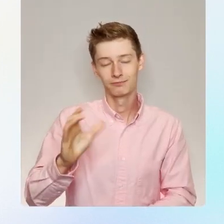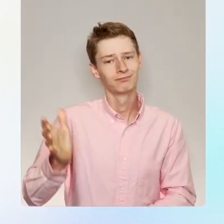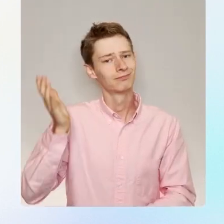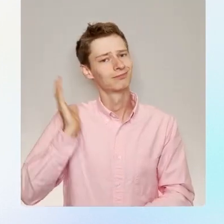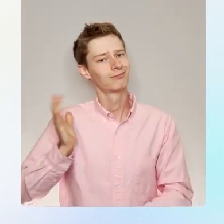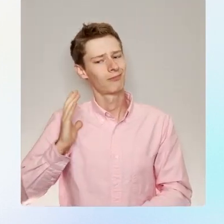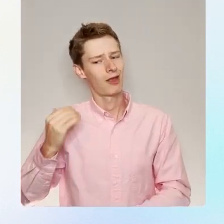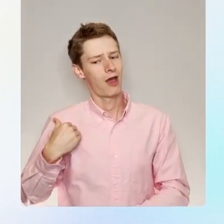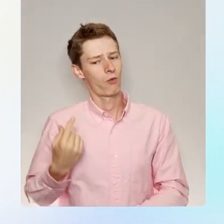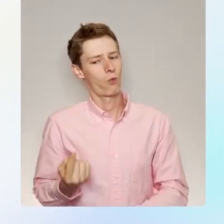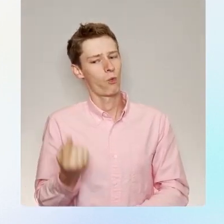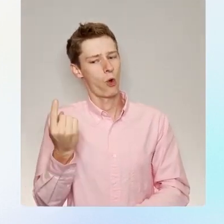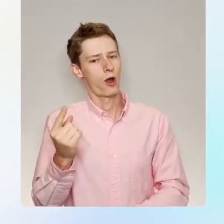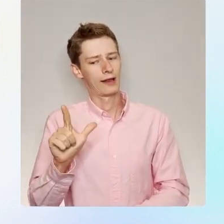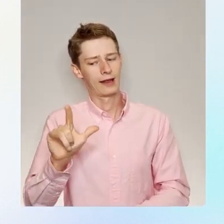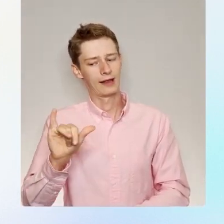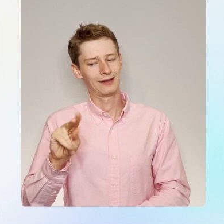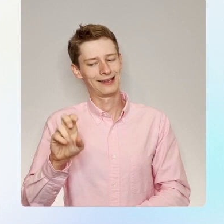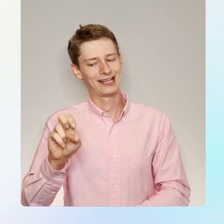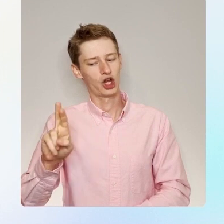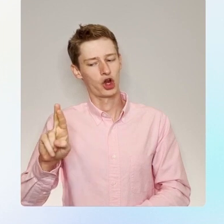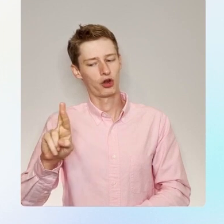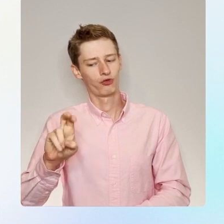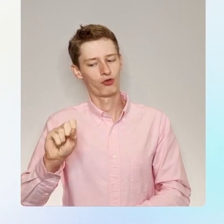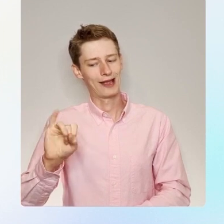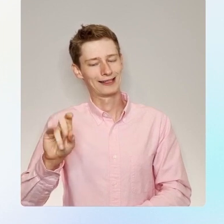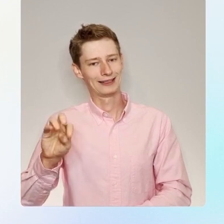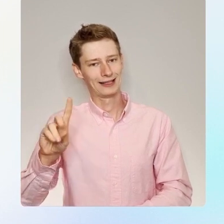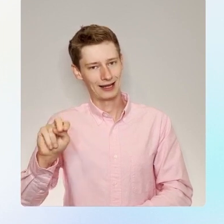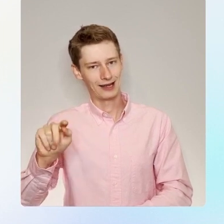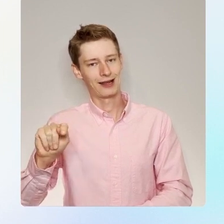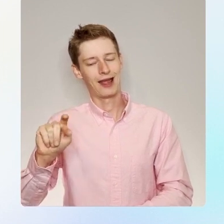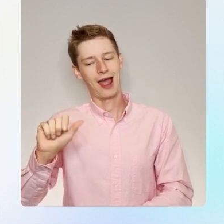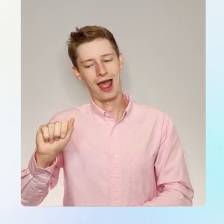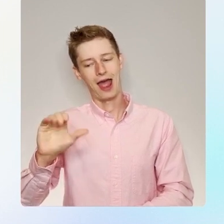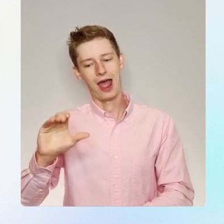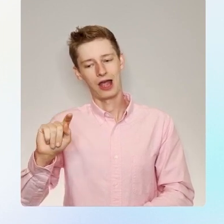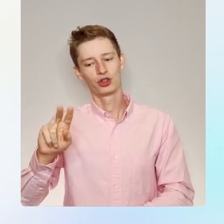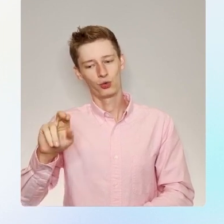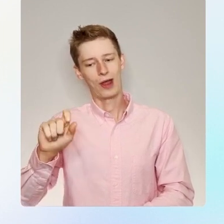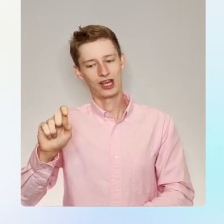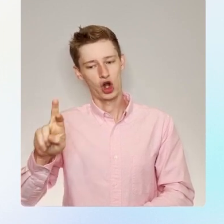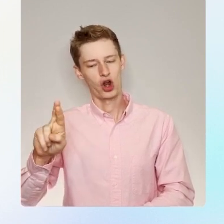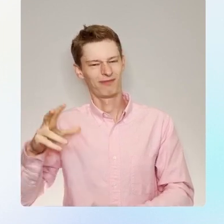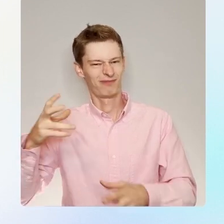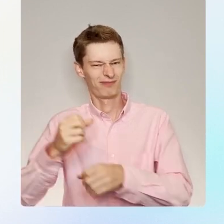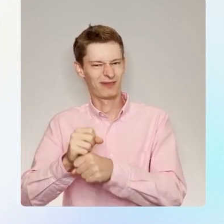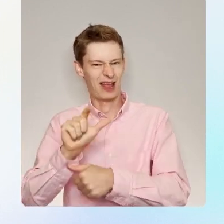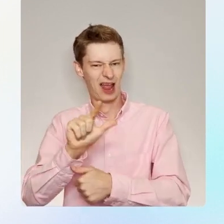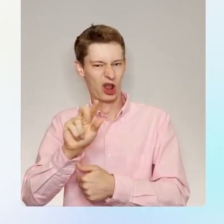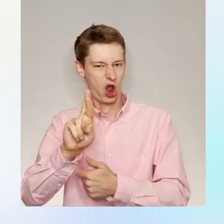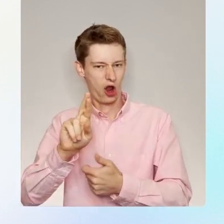which contain a single Linear Resonant Actuator or LRA haptic device, the Touch Pro Controllers contain